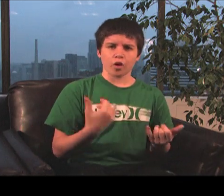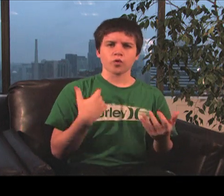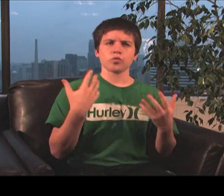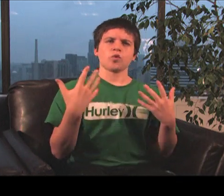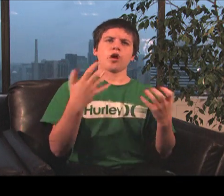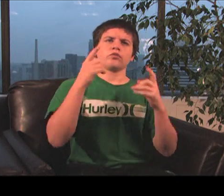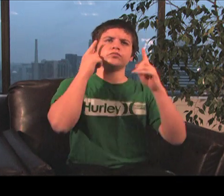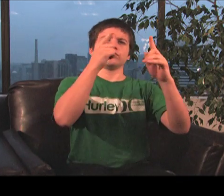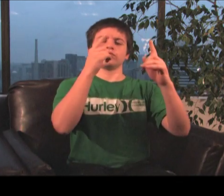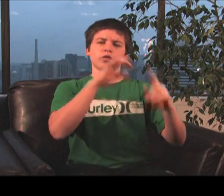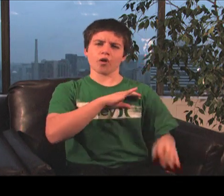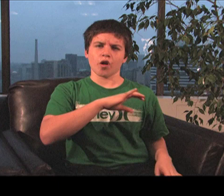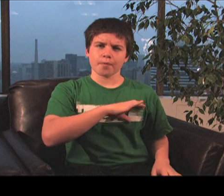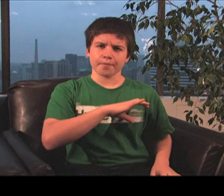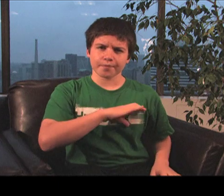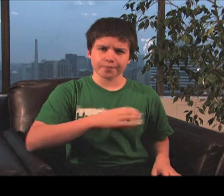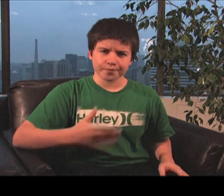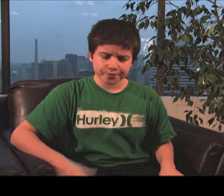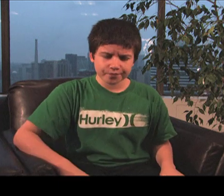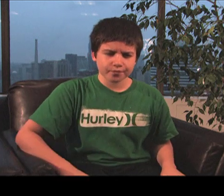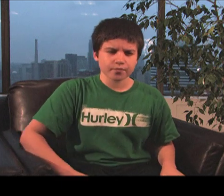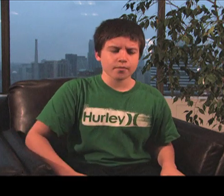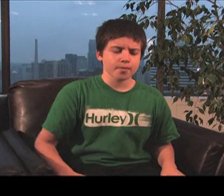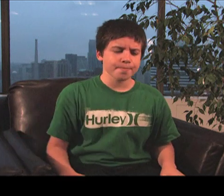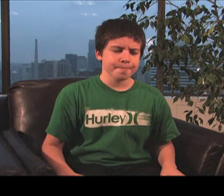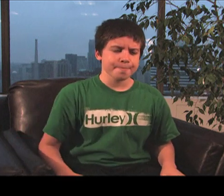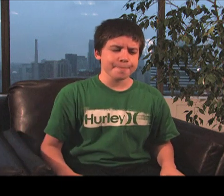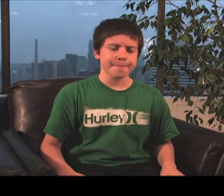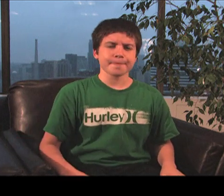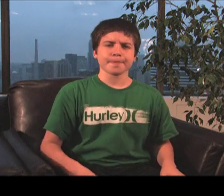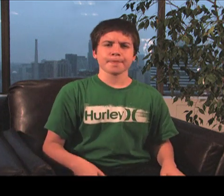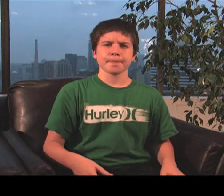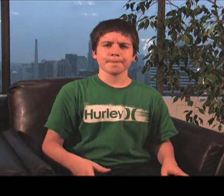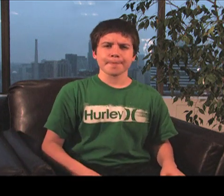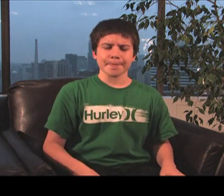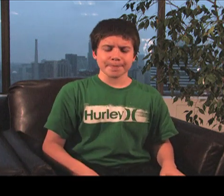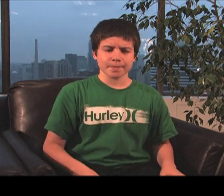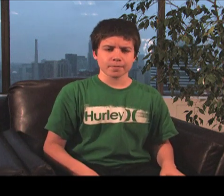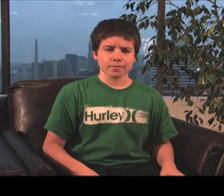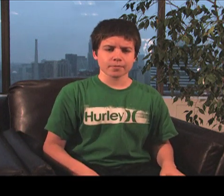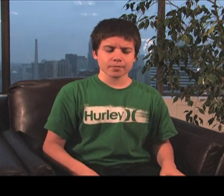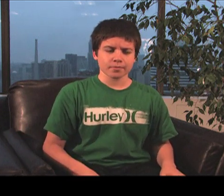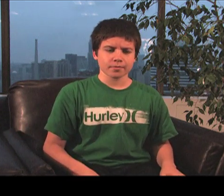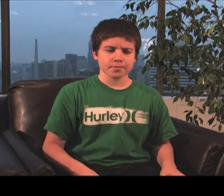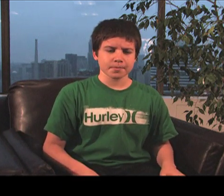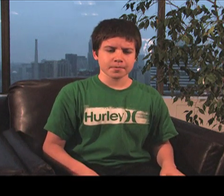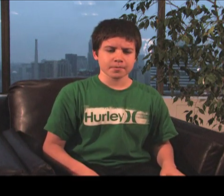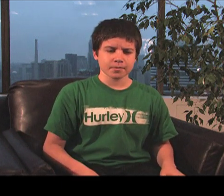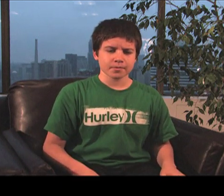Probably since the age of five, it's always been my goal, my dream, to become a police officer.